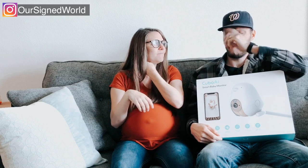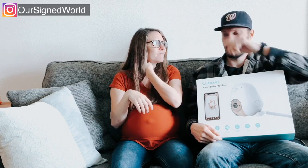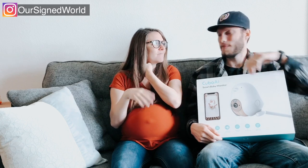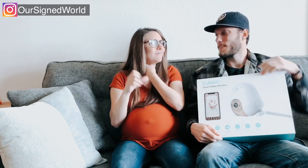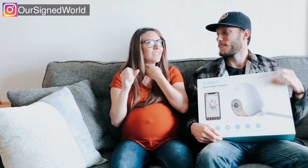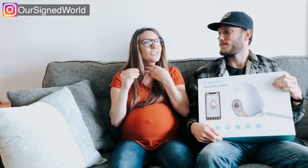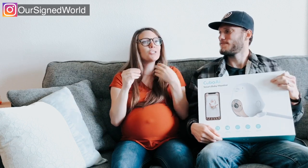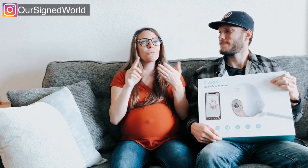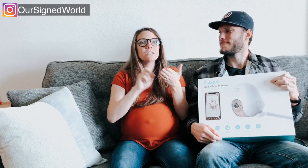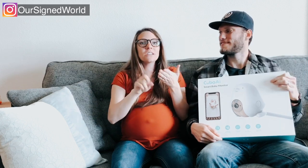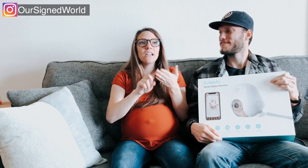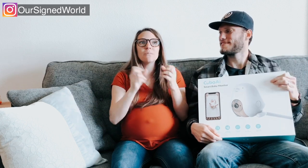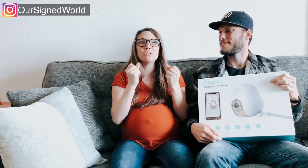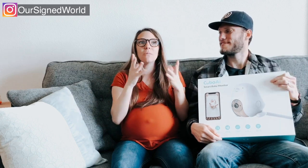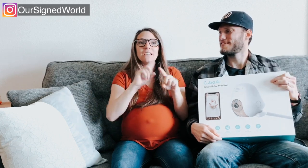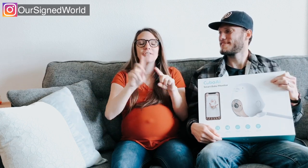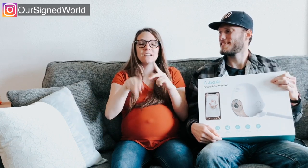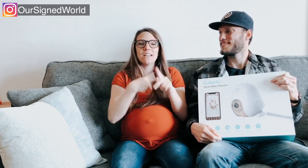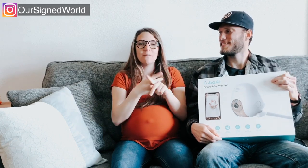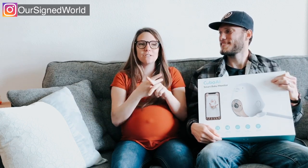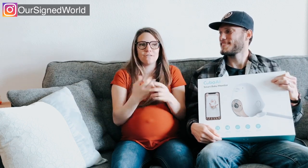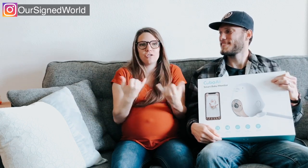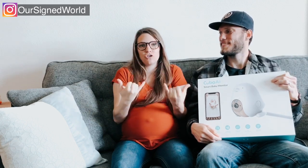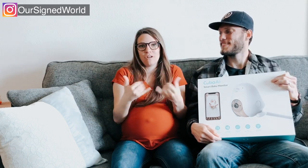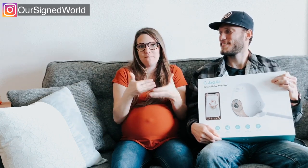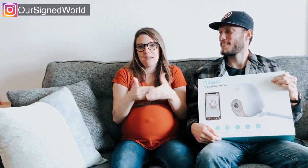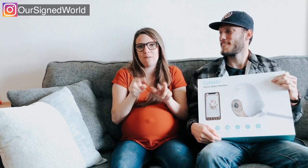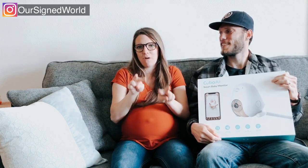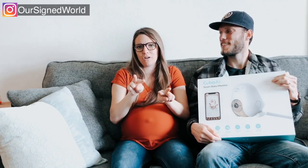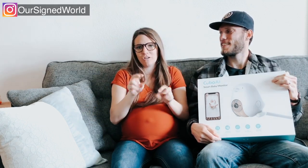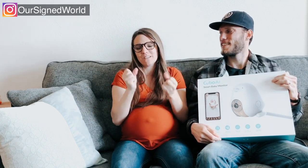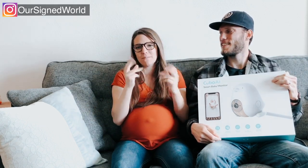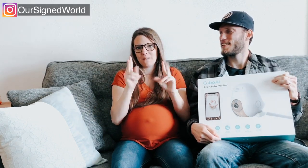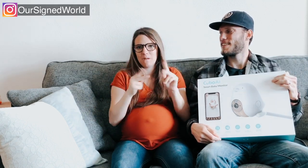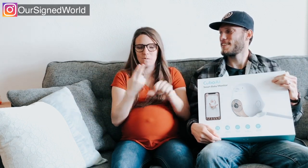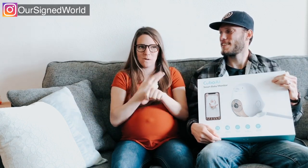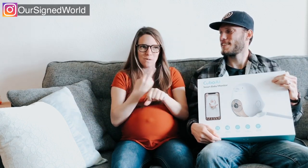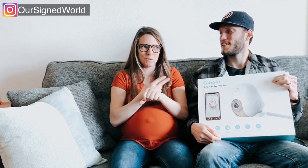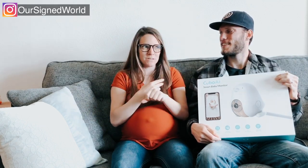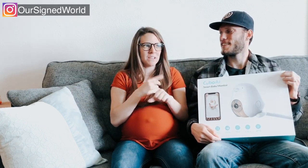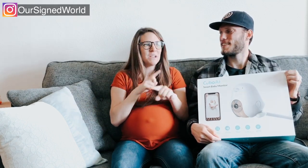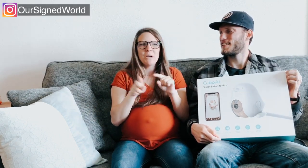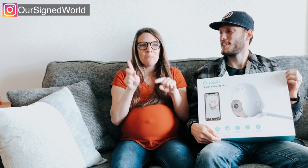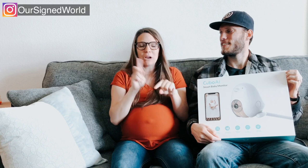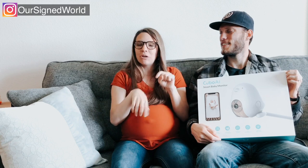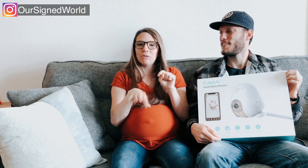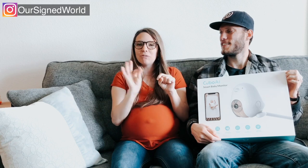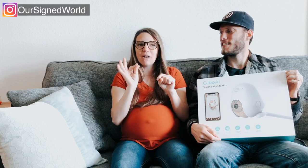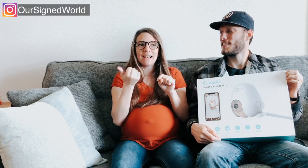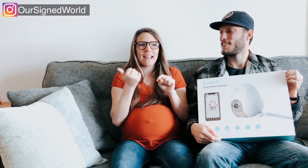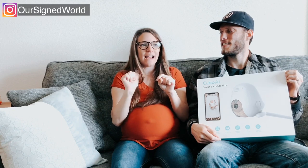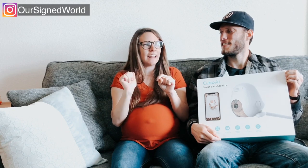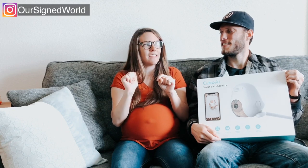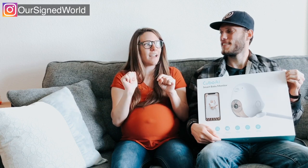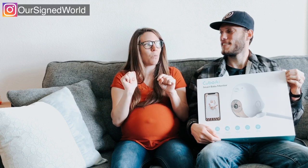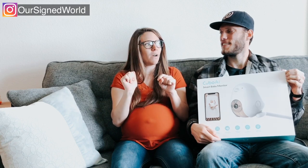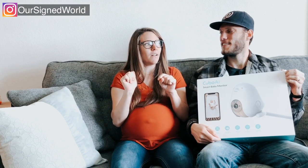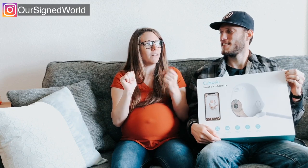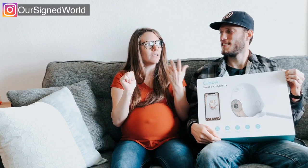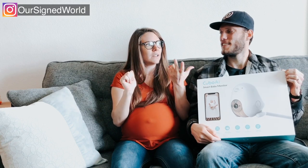So I was looking up different types of current baby monitors that many people use,